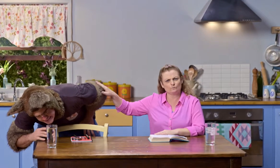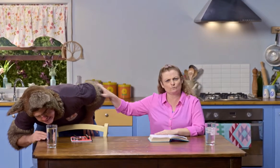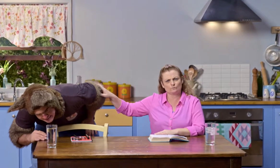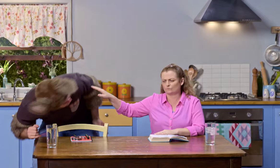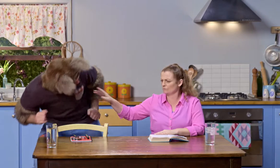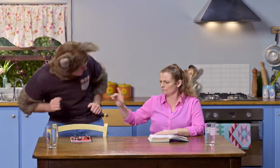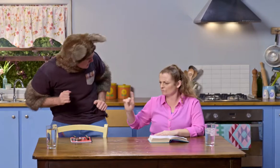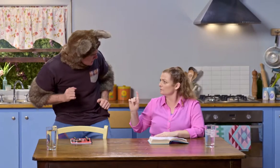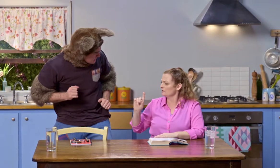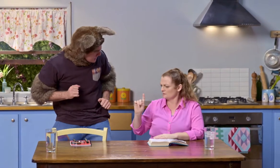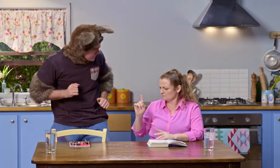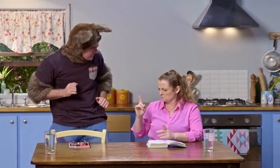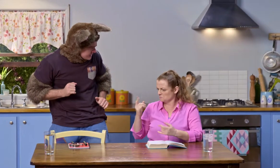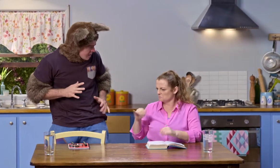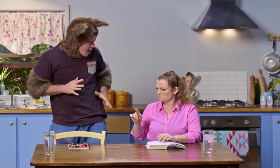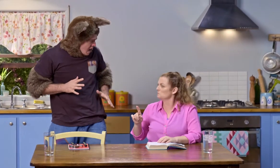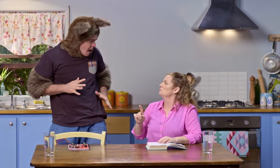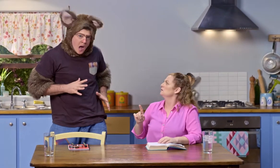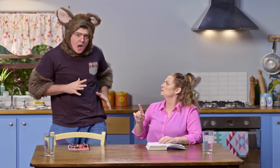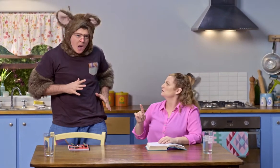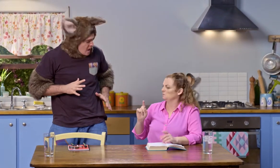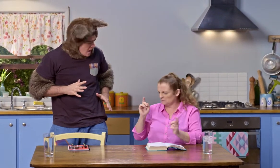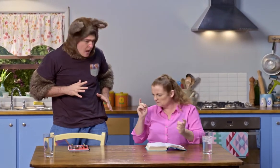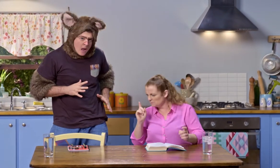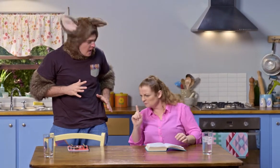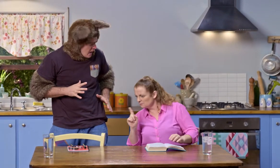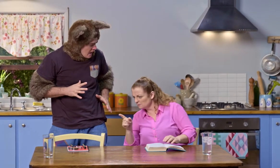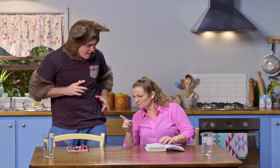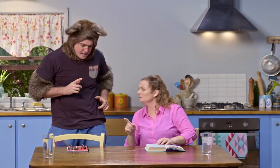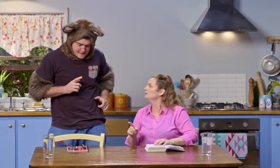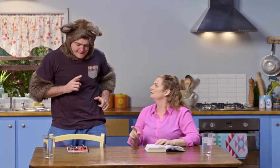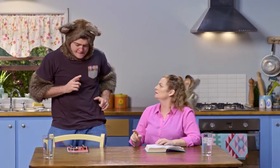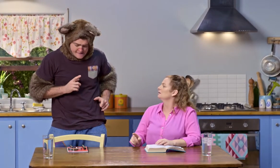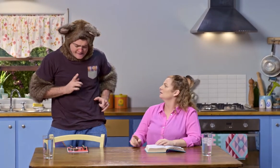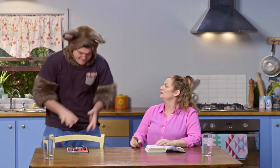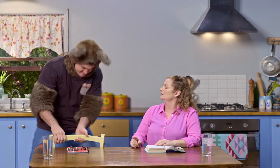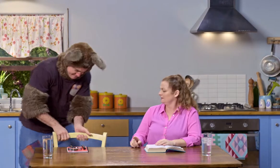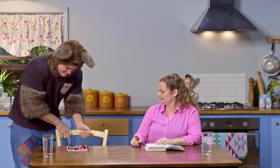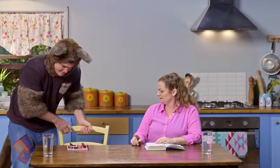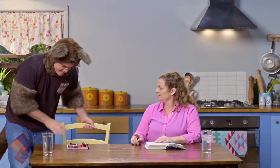Possum? What's the matter? What are you looking at? Um, hang on.